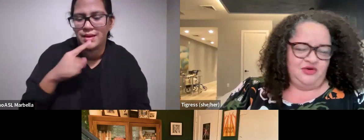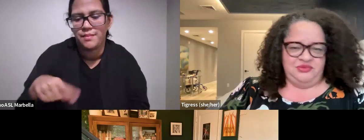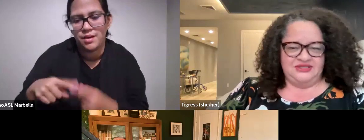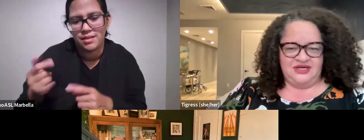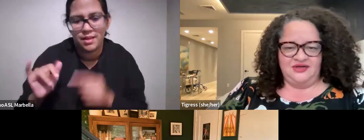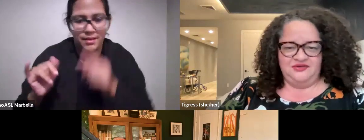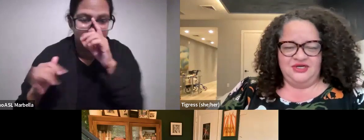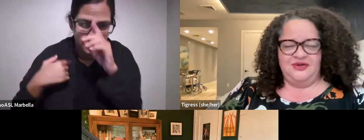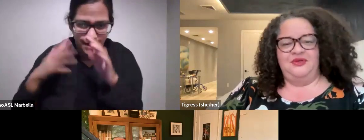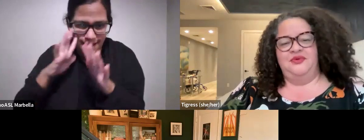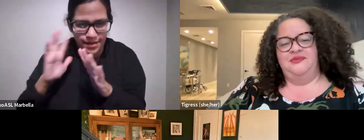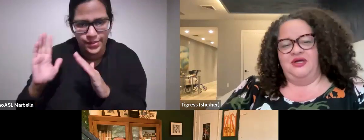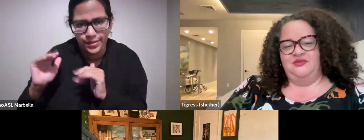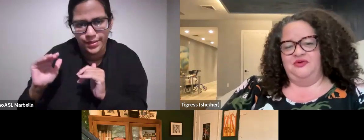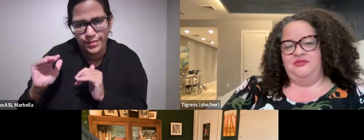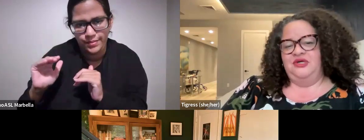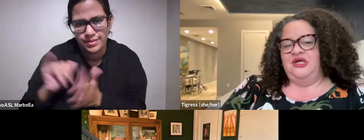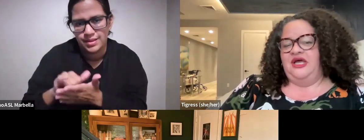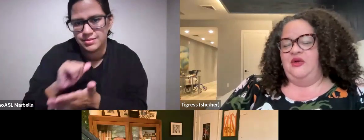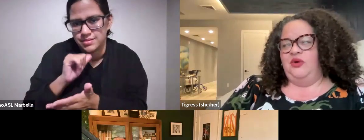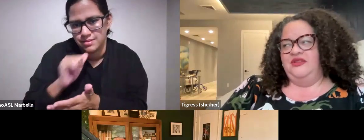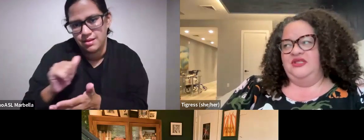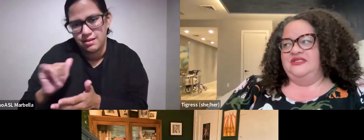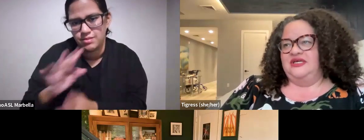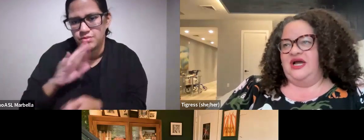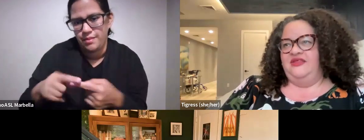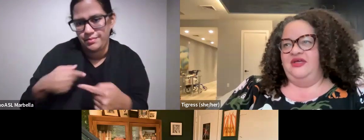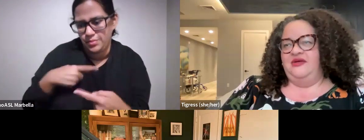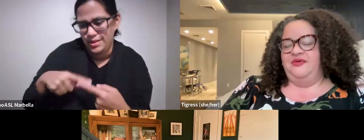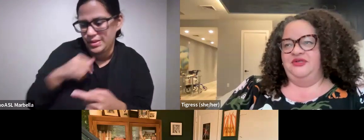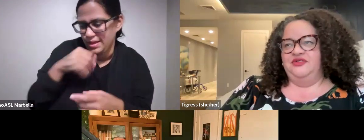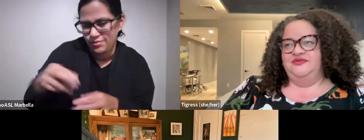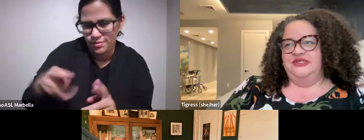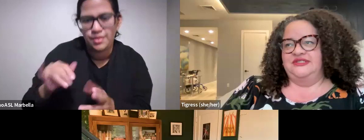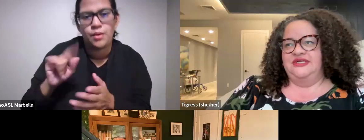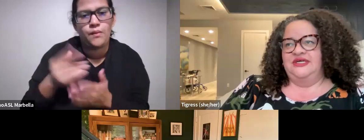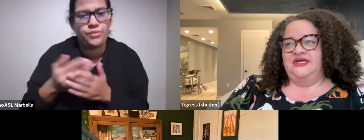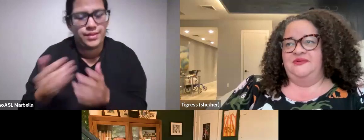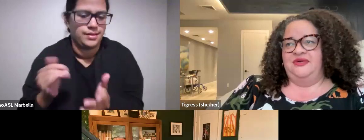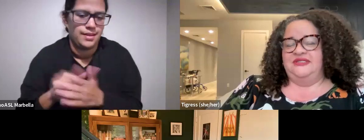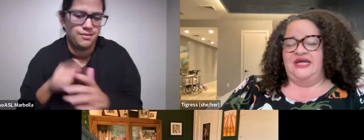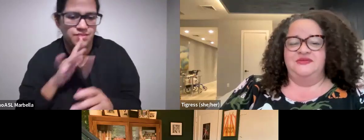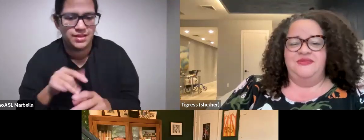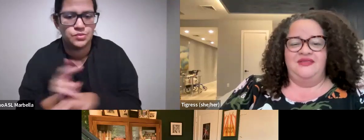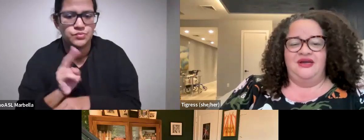I hope that's not how you talk about me when I'm not in the room, and one of the things that I think can be really useful is actually making that